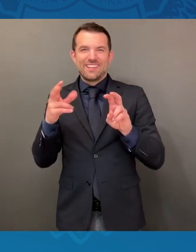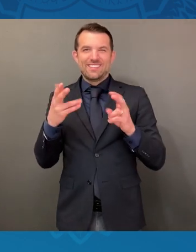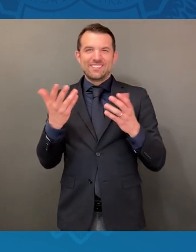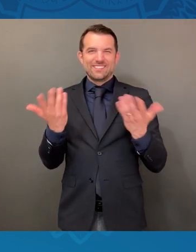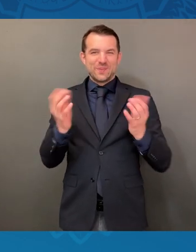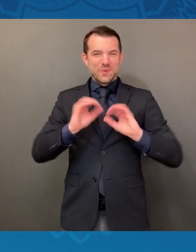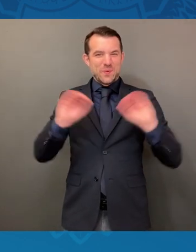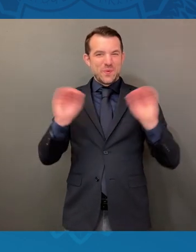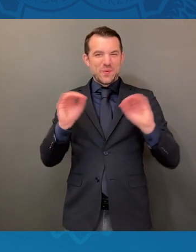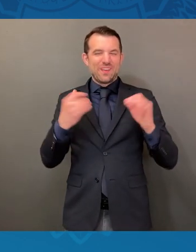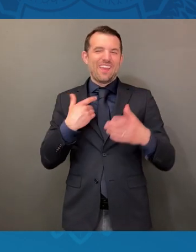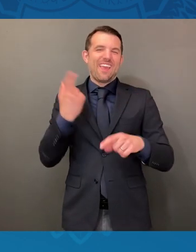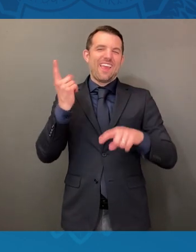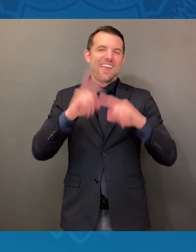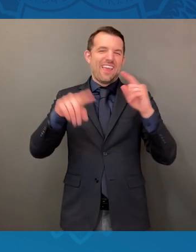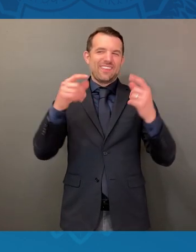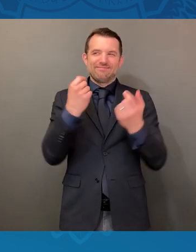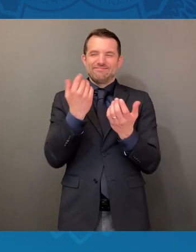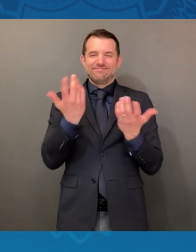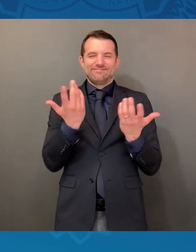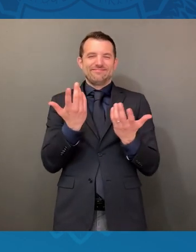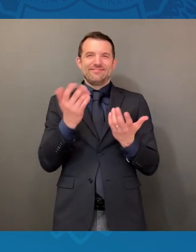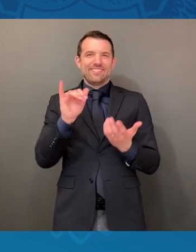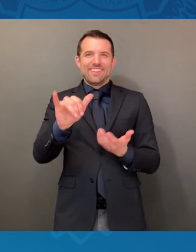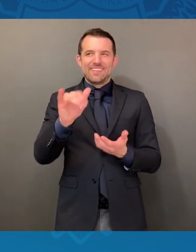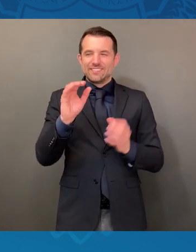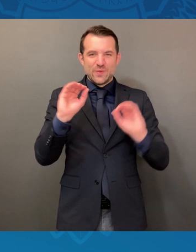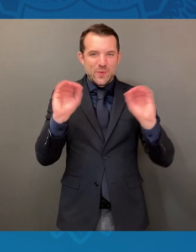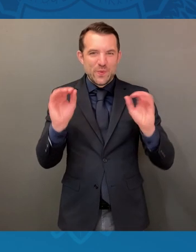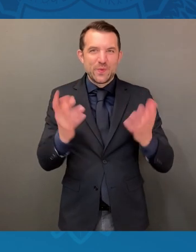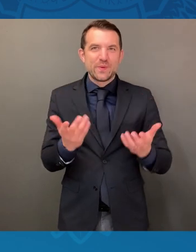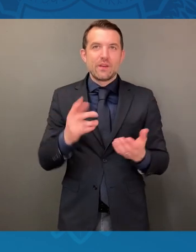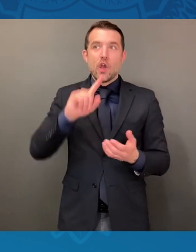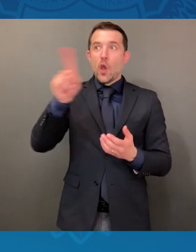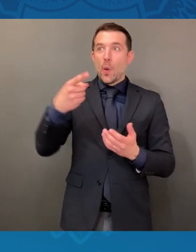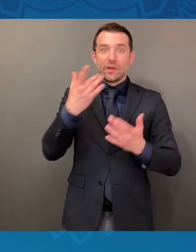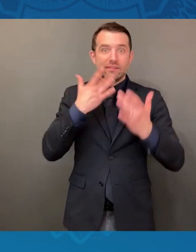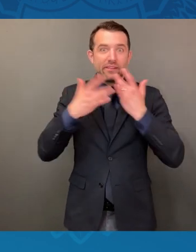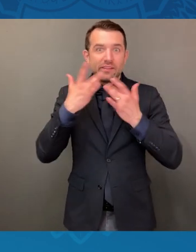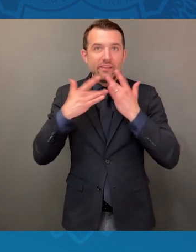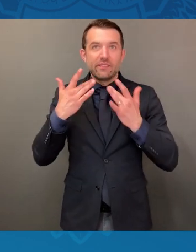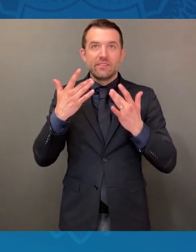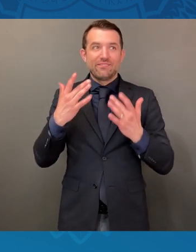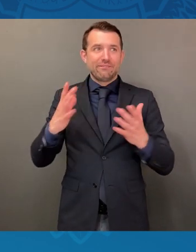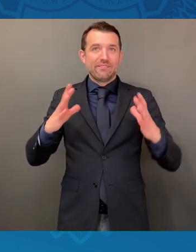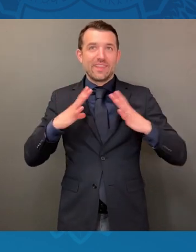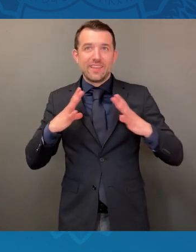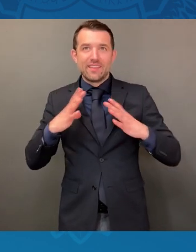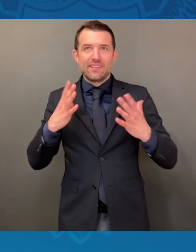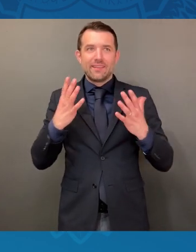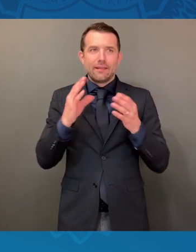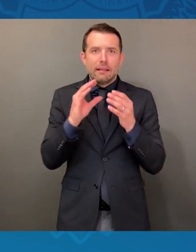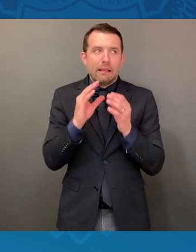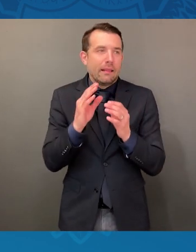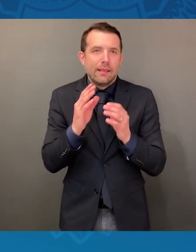Or if you know, that's the only way you can get access. How that might deter you even trying to connect,